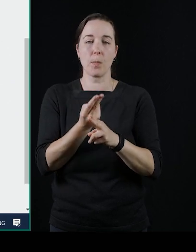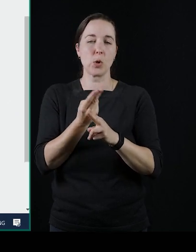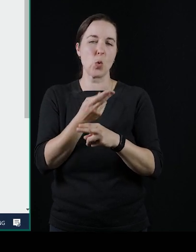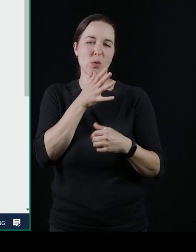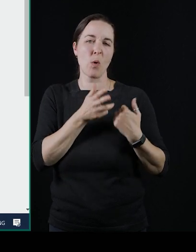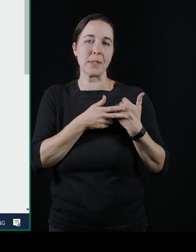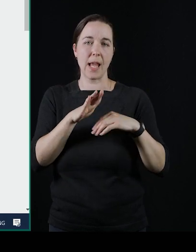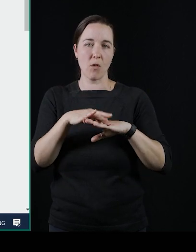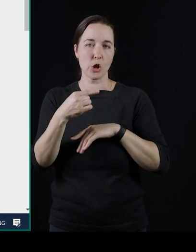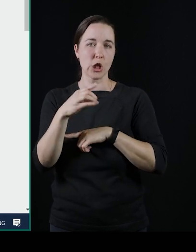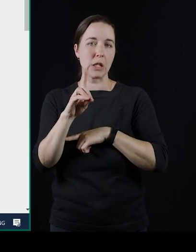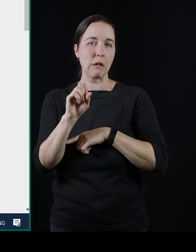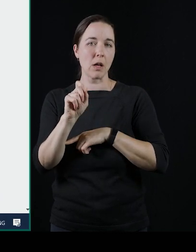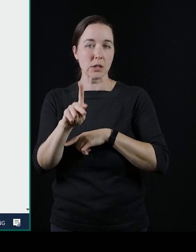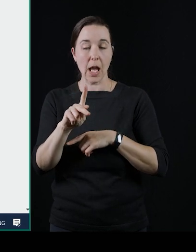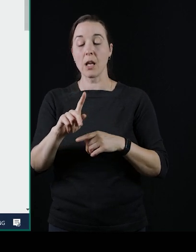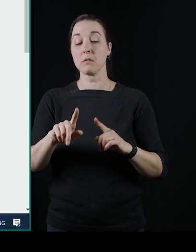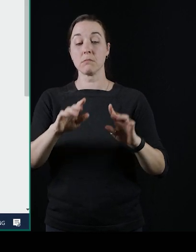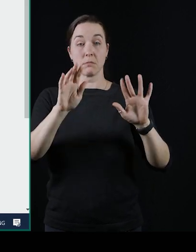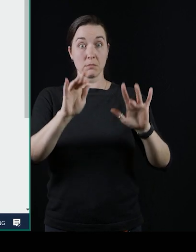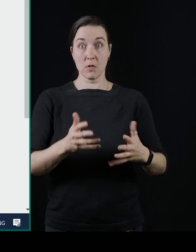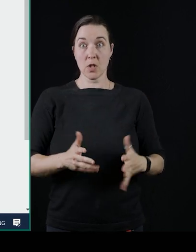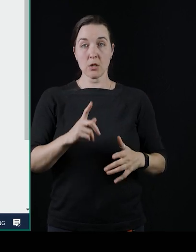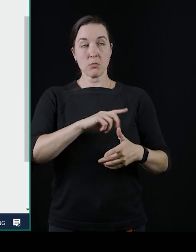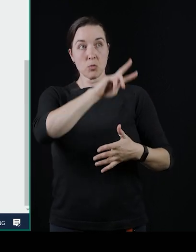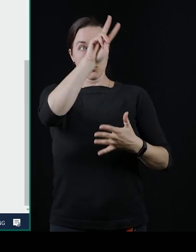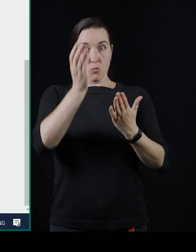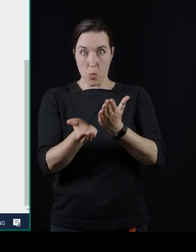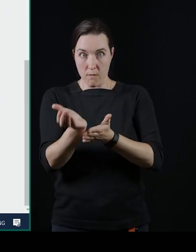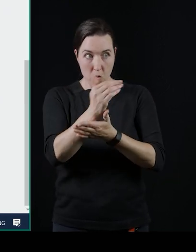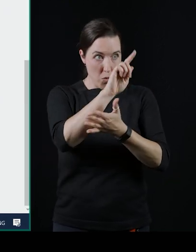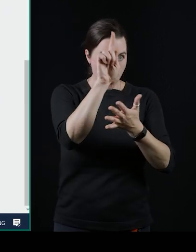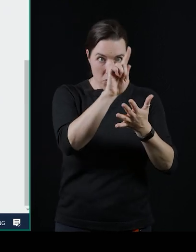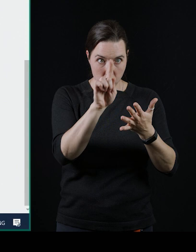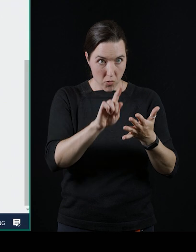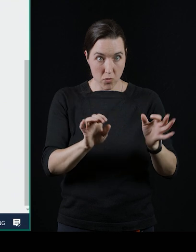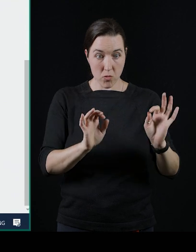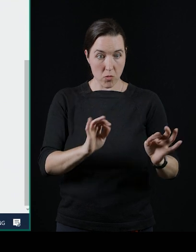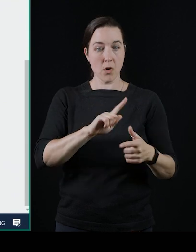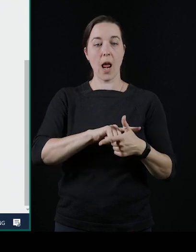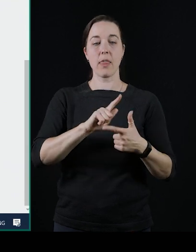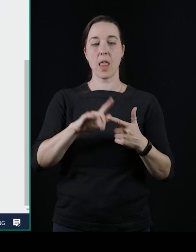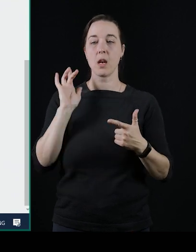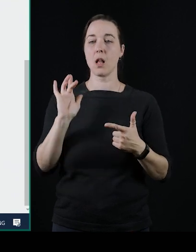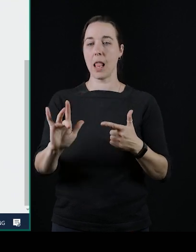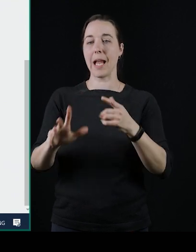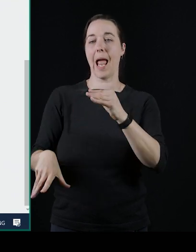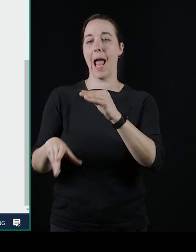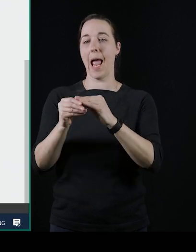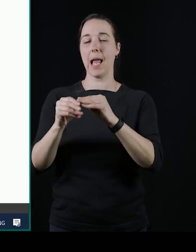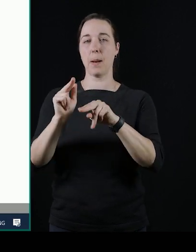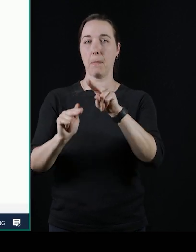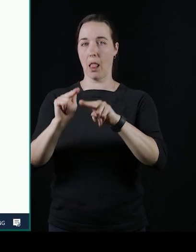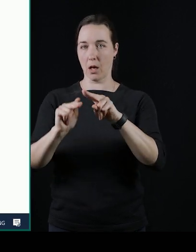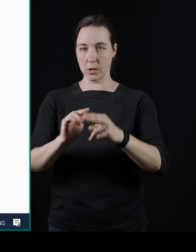Once we're done, we take a quick look at everything. It looks as expected and we can click on the build button.